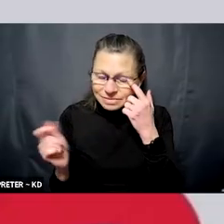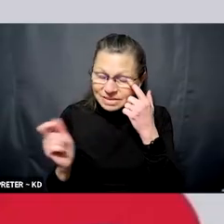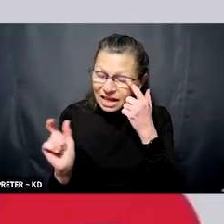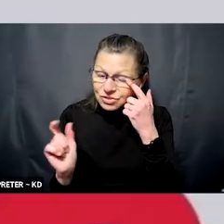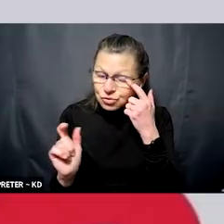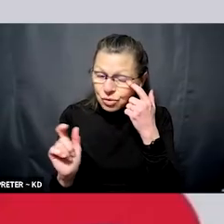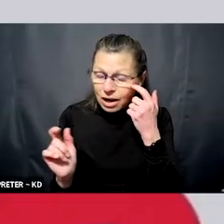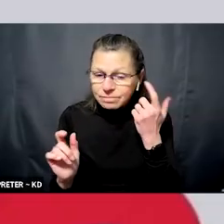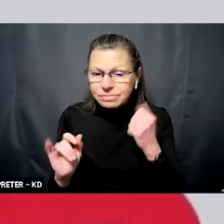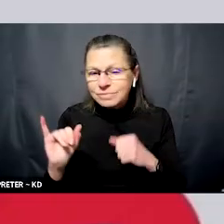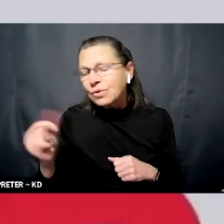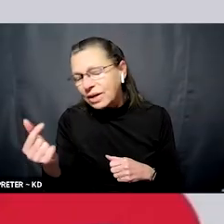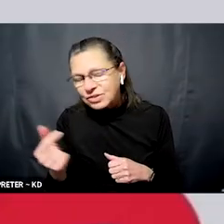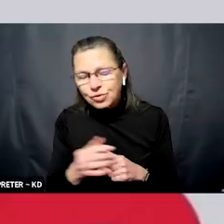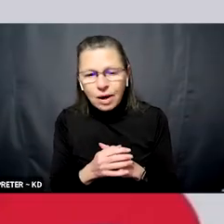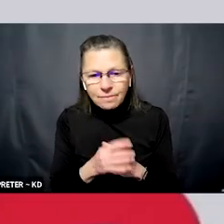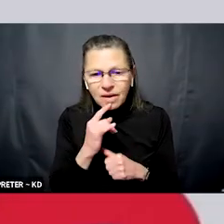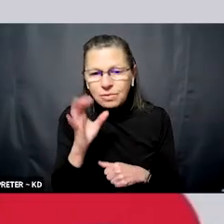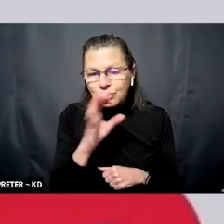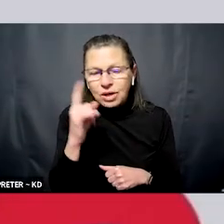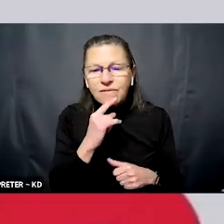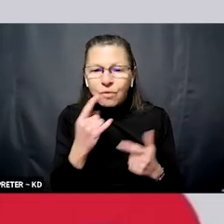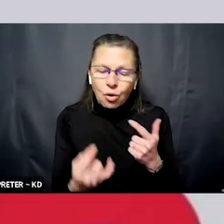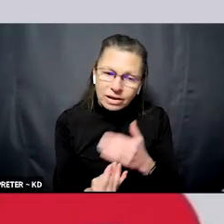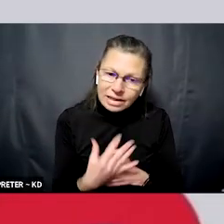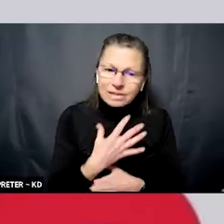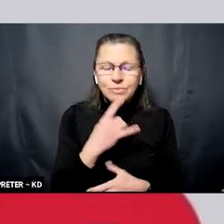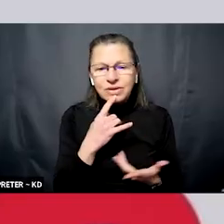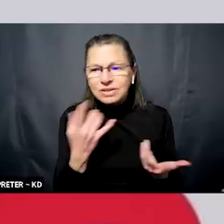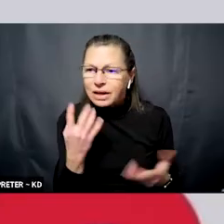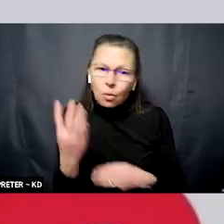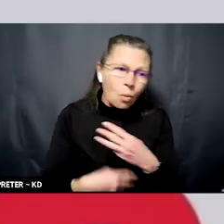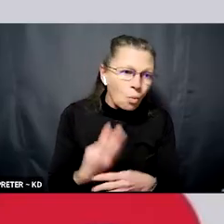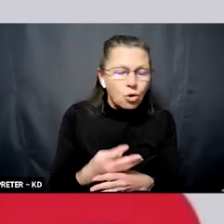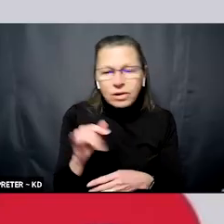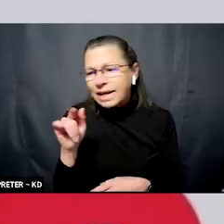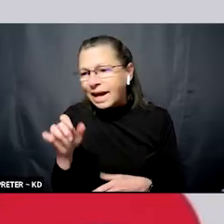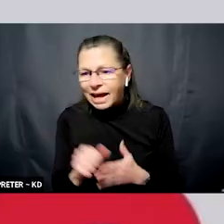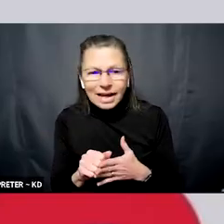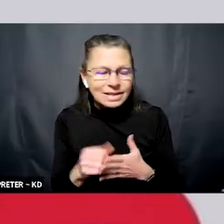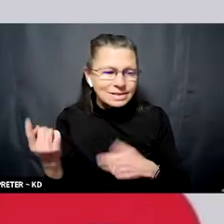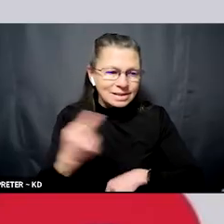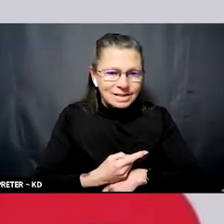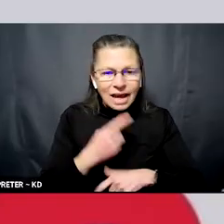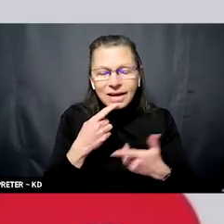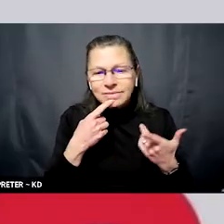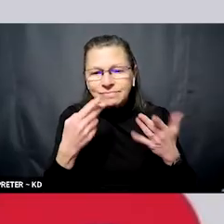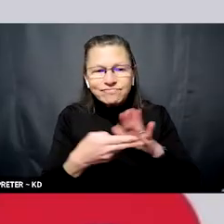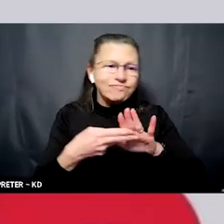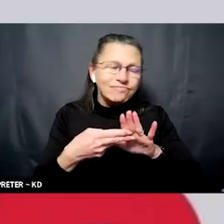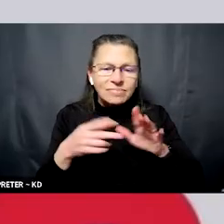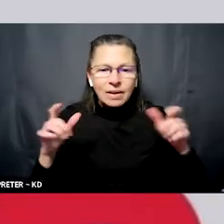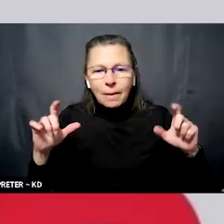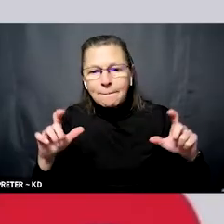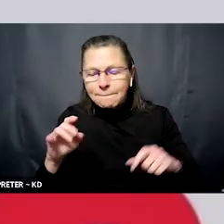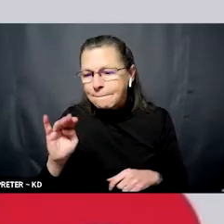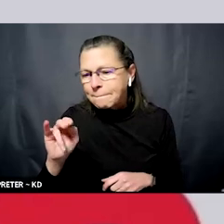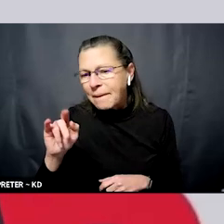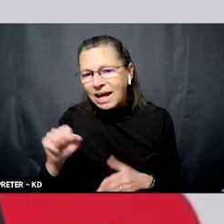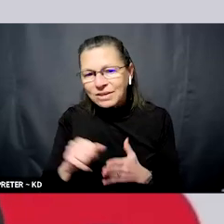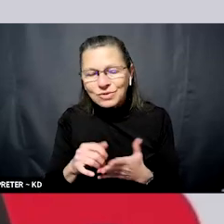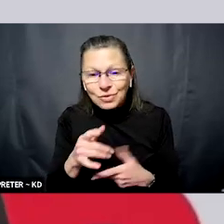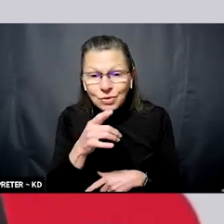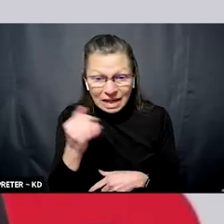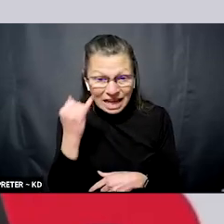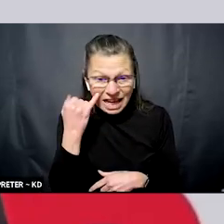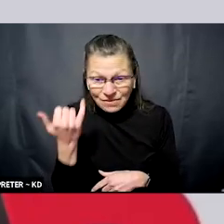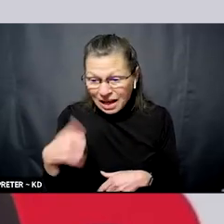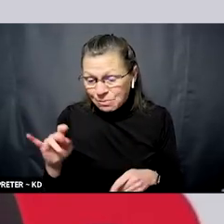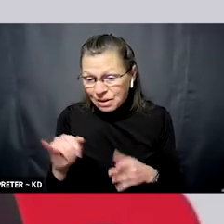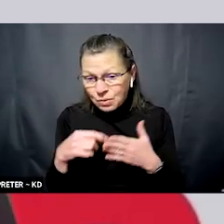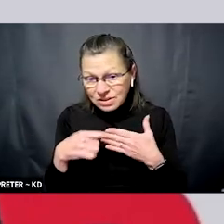for some, any World AIDS Day banners and who was talking about it. And there were not as many as